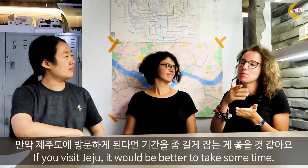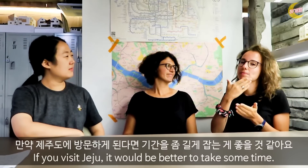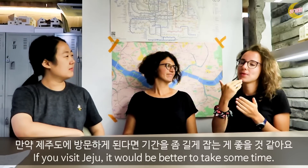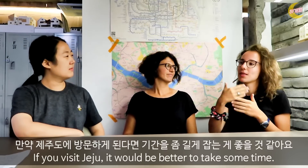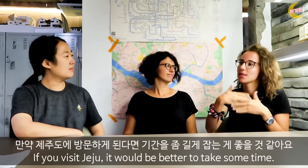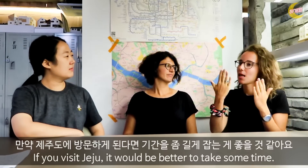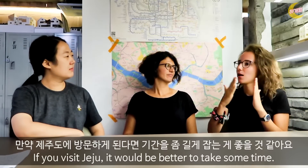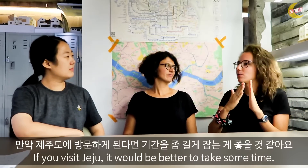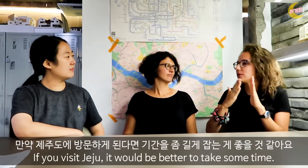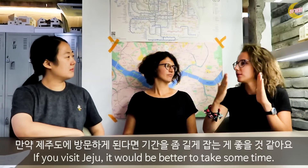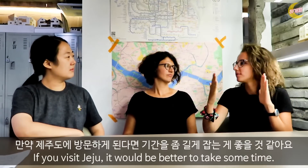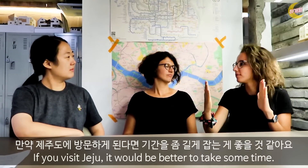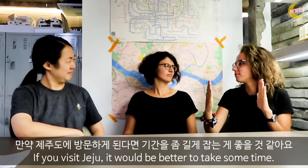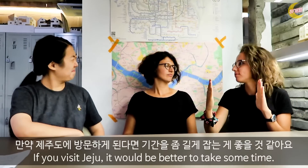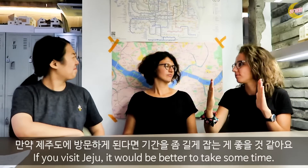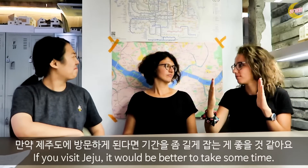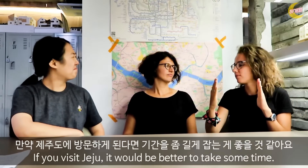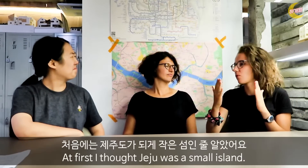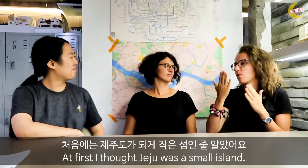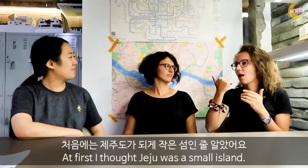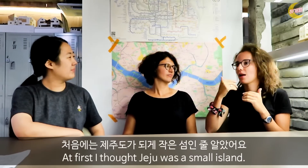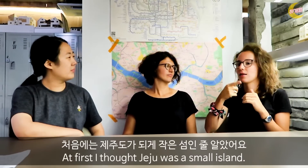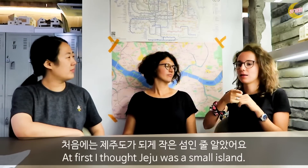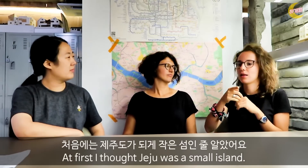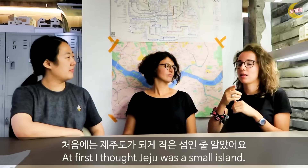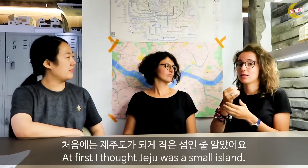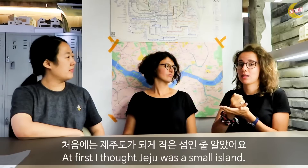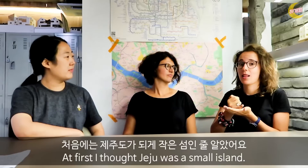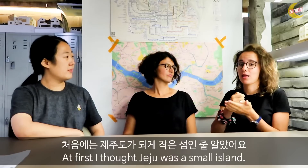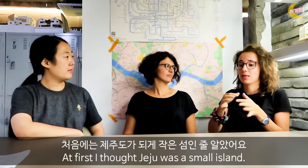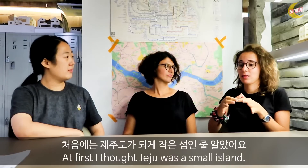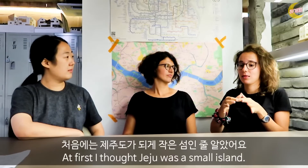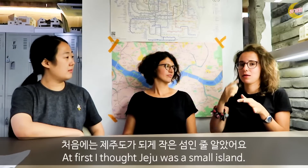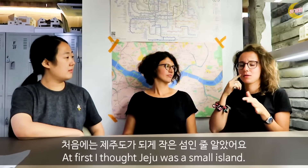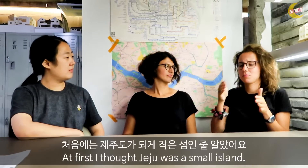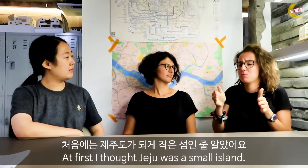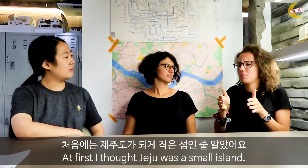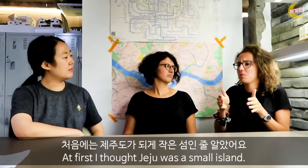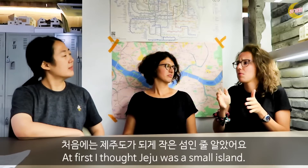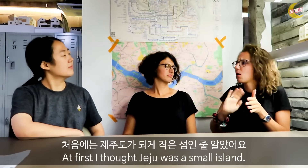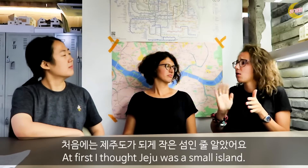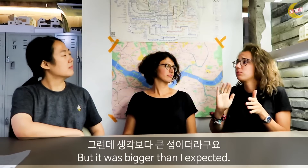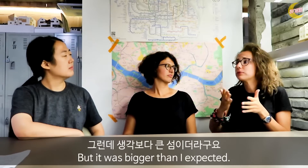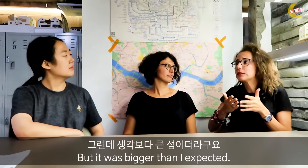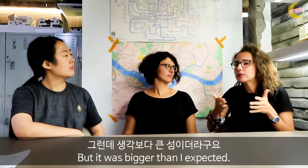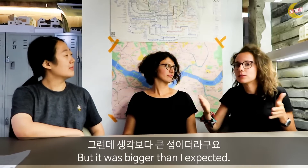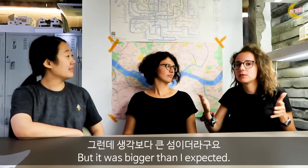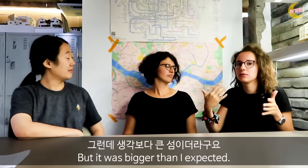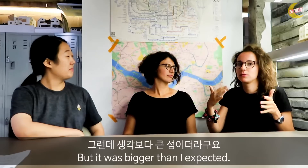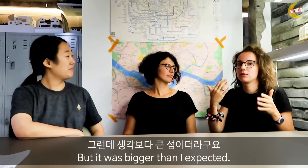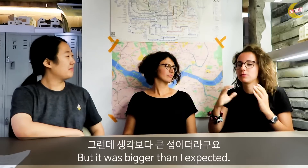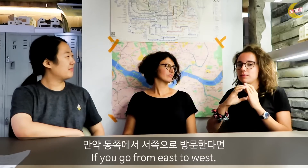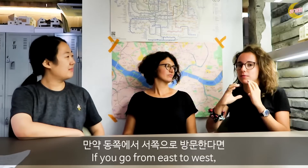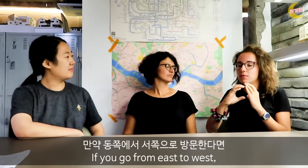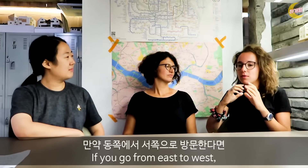If you visit Jeju, it would be better to take some time. At first I thought Jeju was a small island. But it was bigger than I expected.